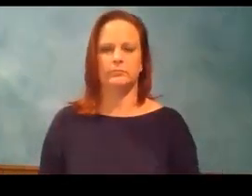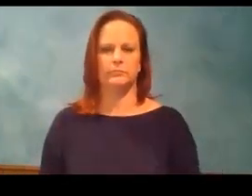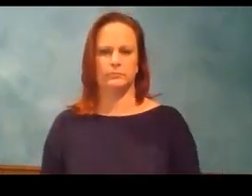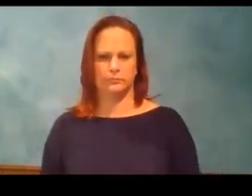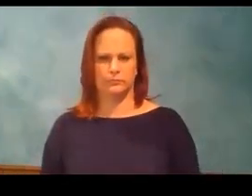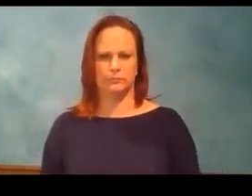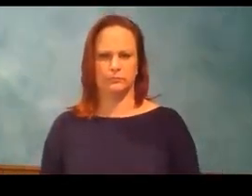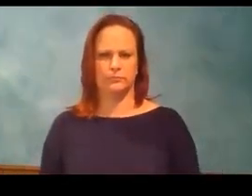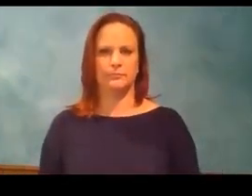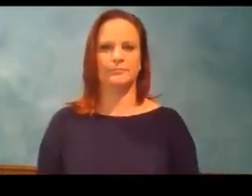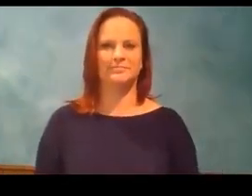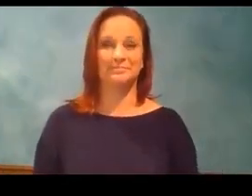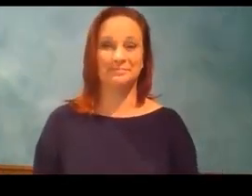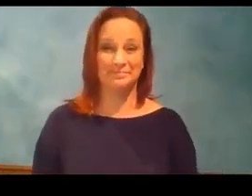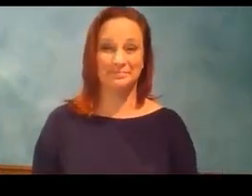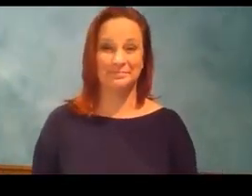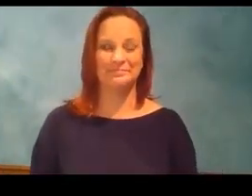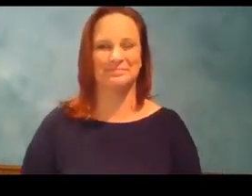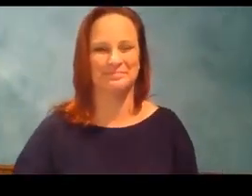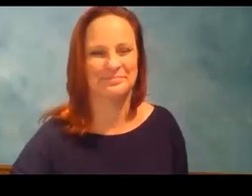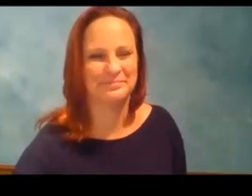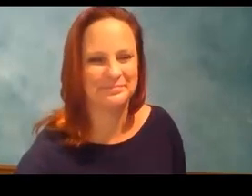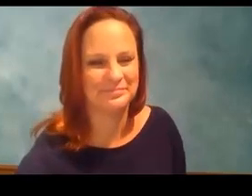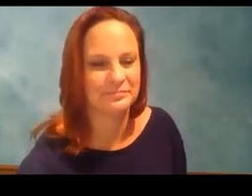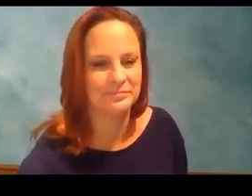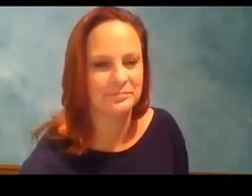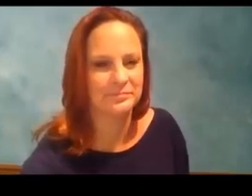Just a little bit just like this,